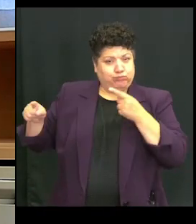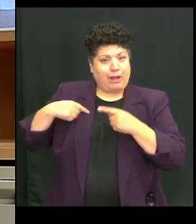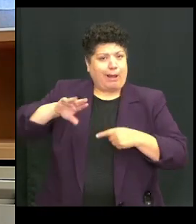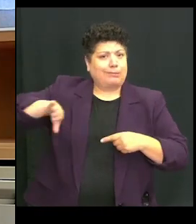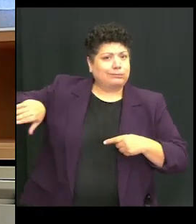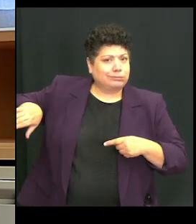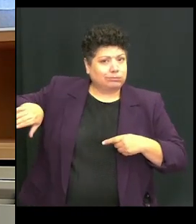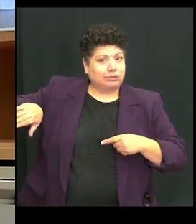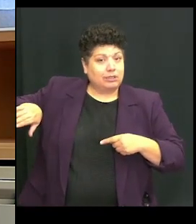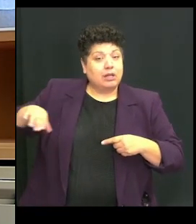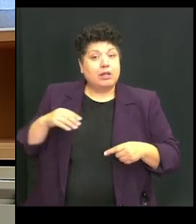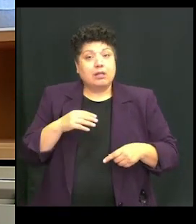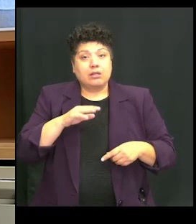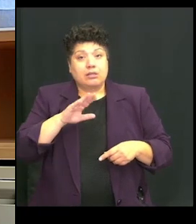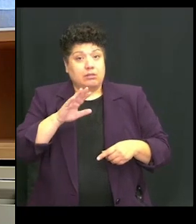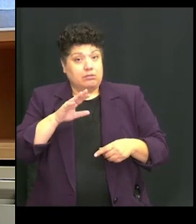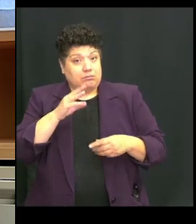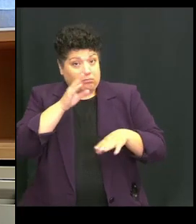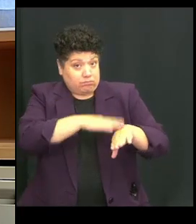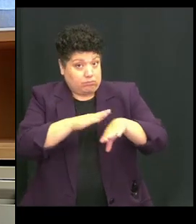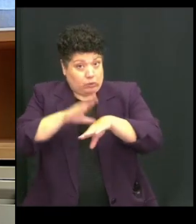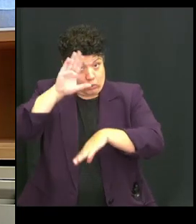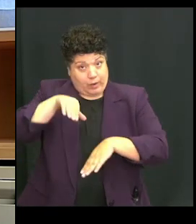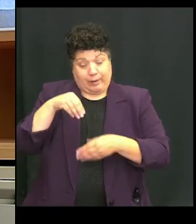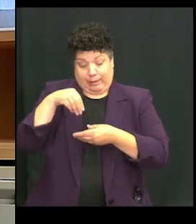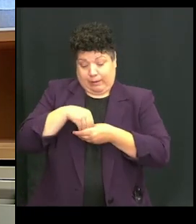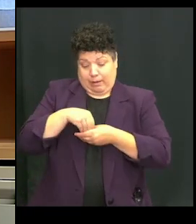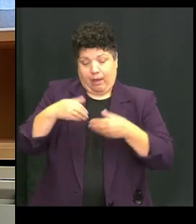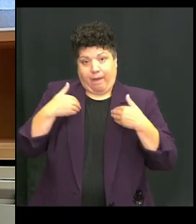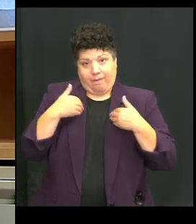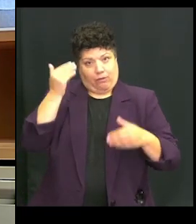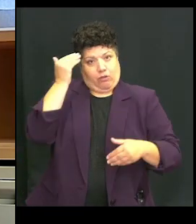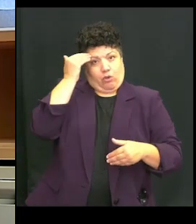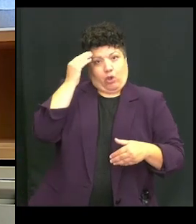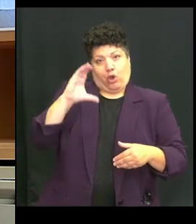Making people aware of these cognitive biases is also very important.